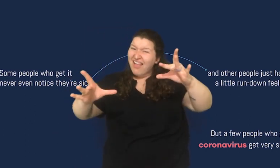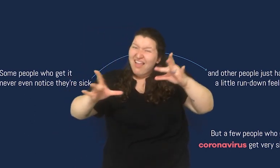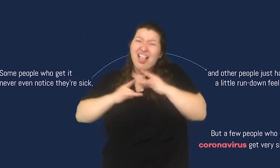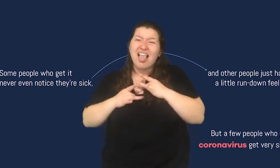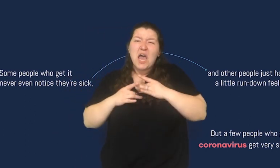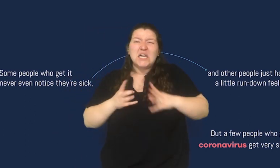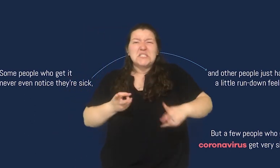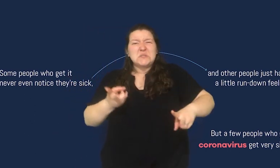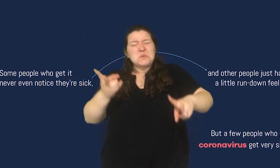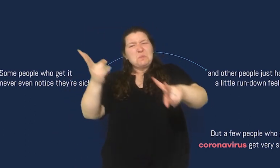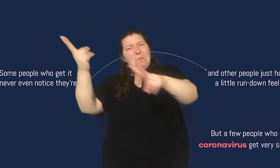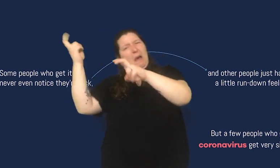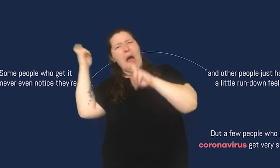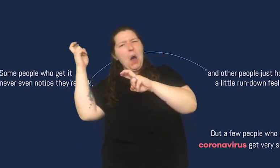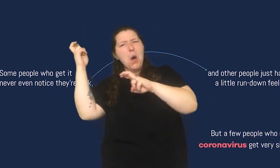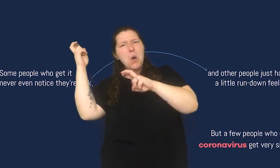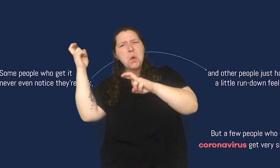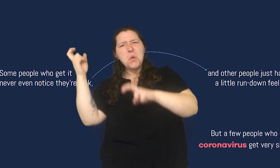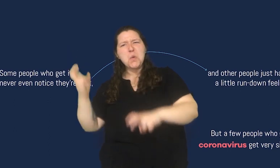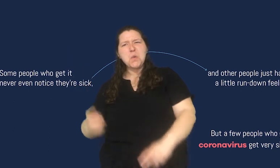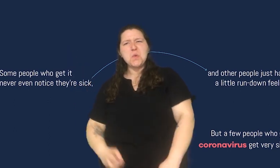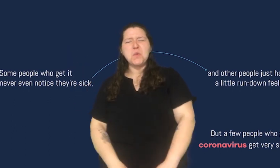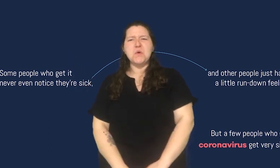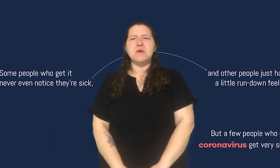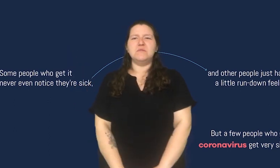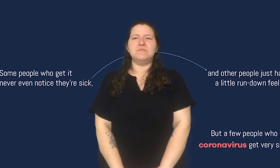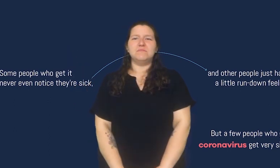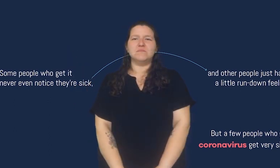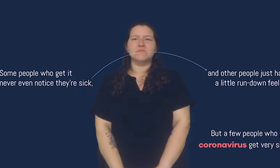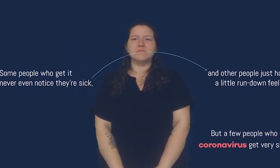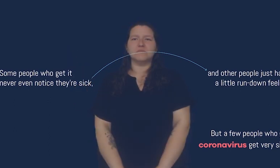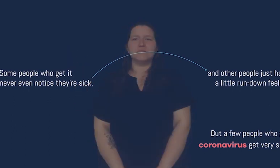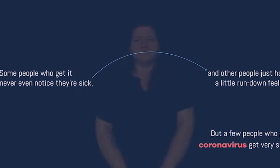But a few people who get coronavirus get very sick.